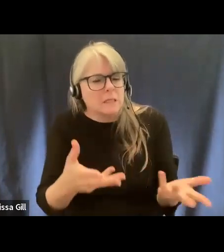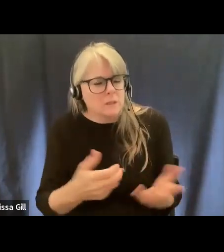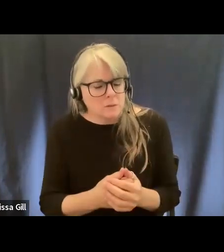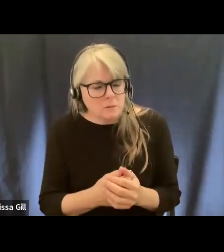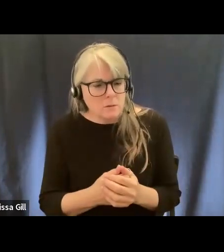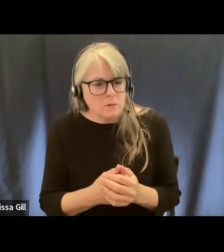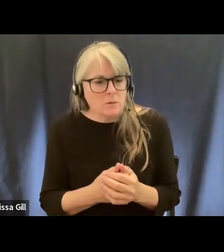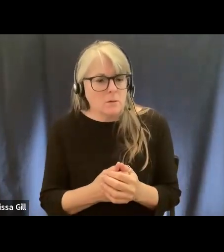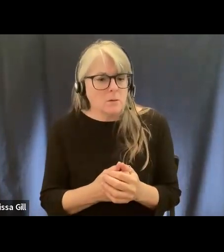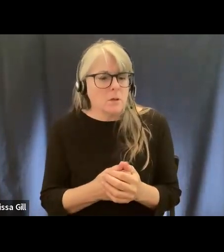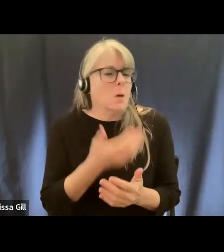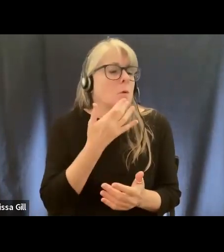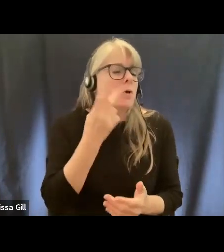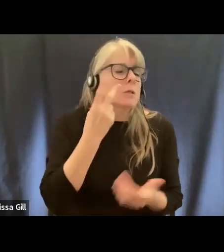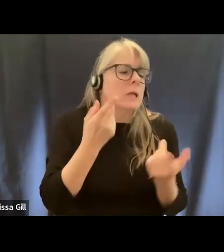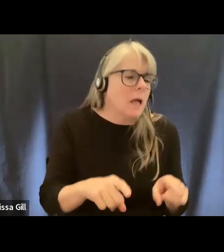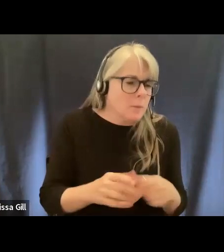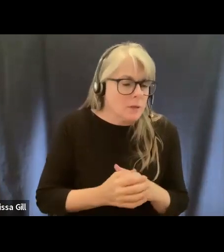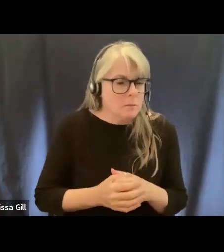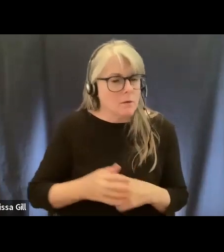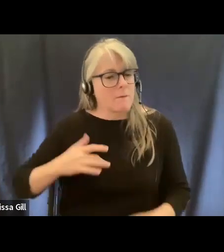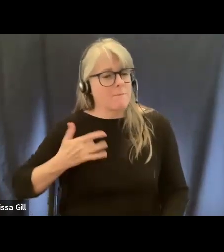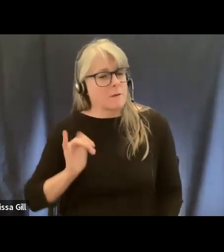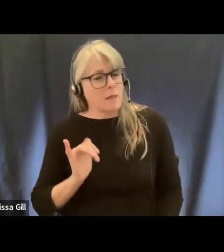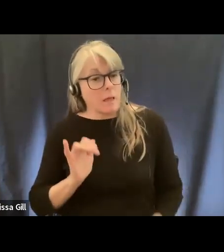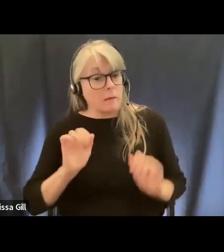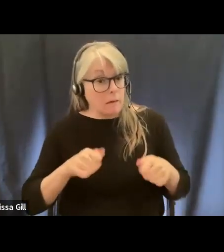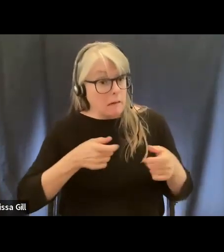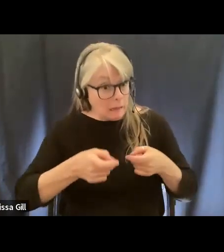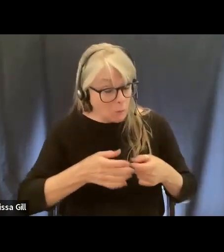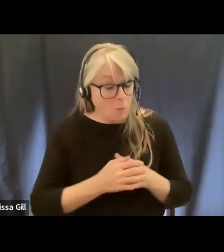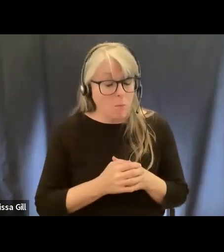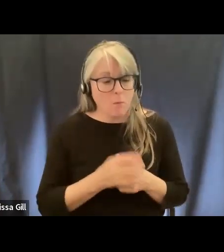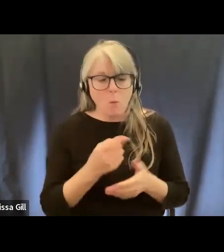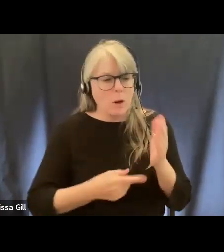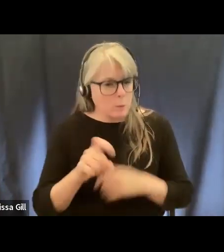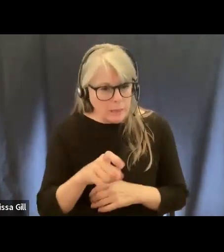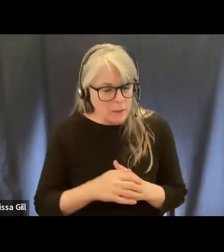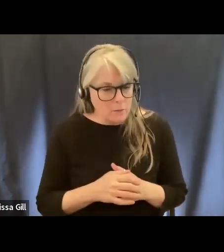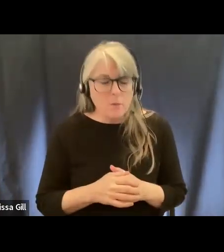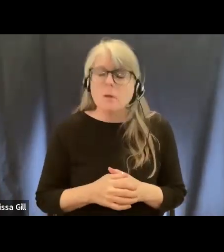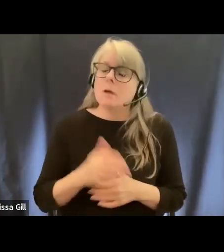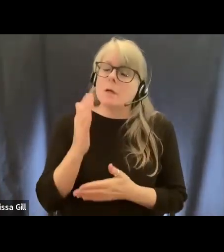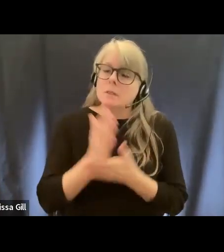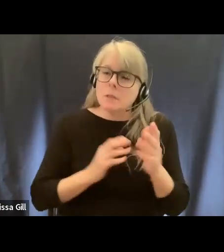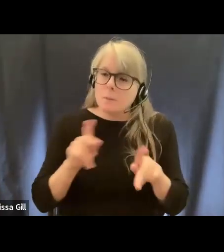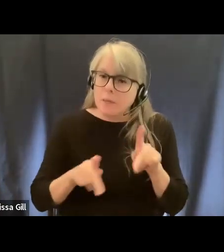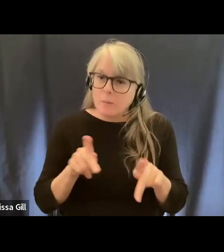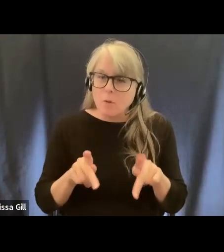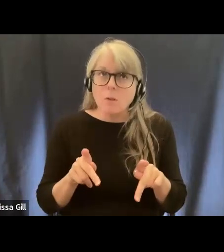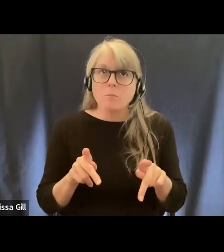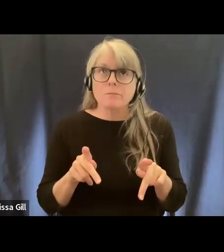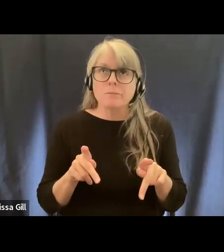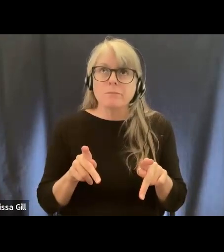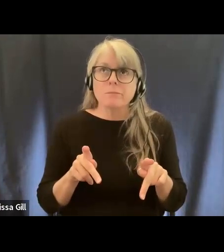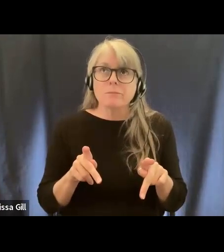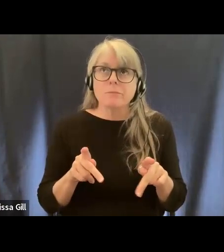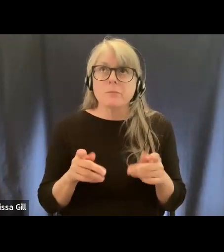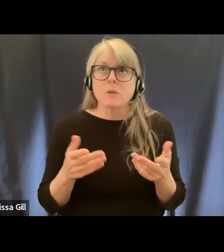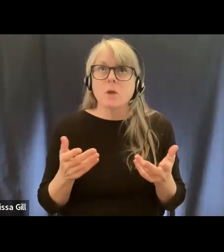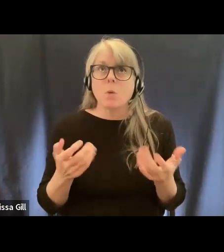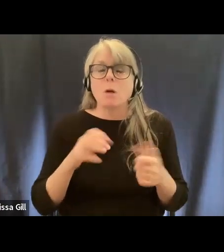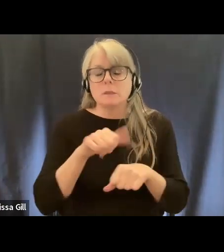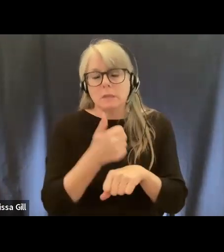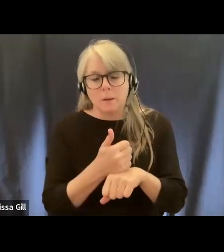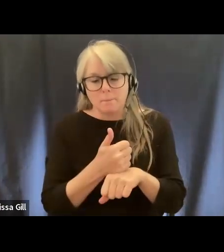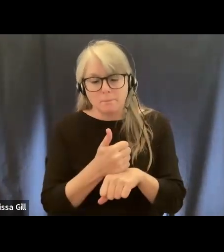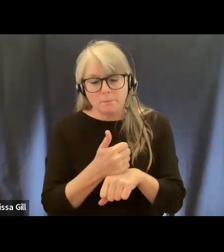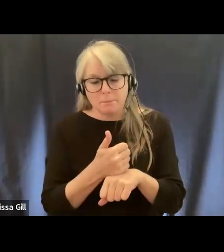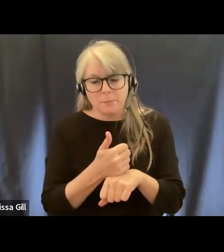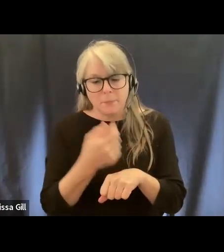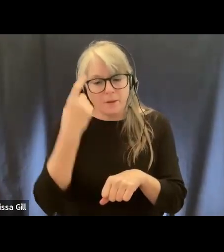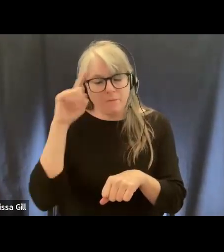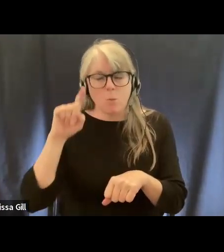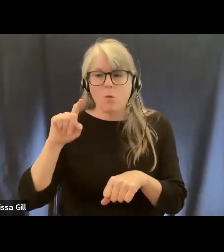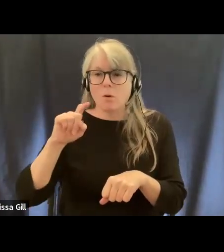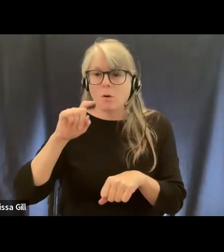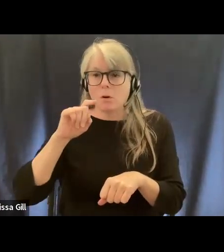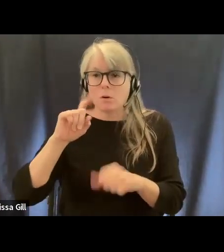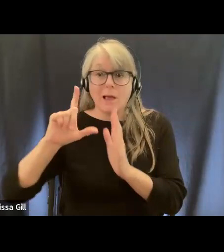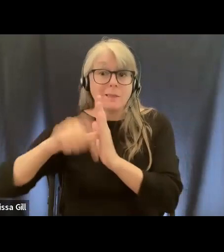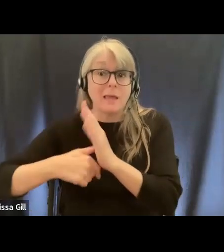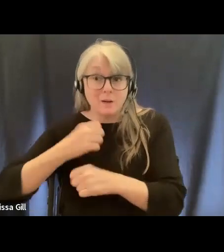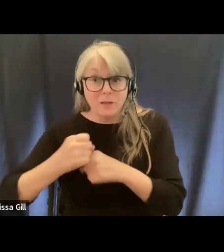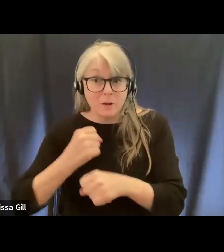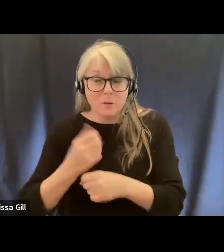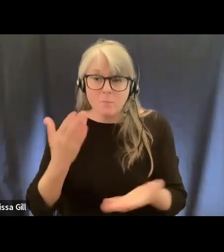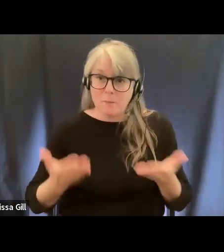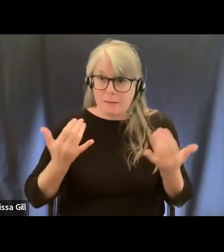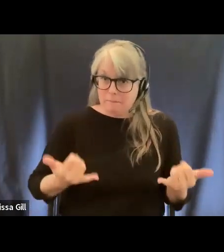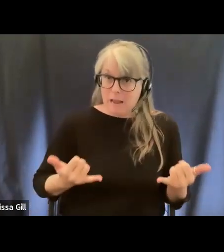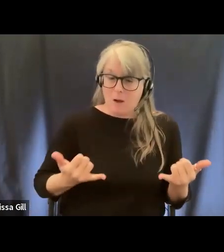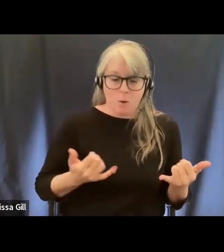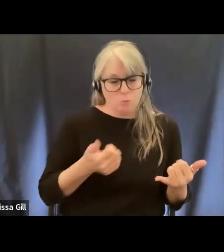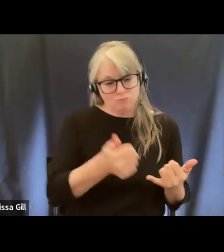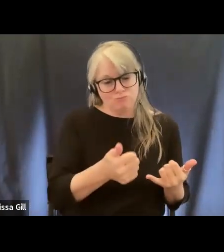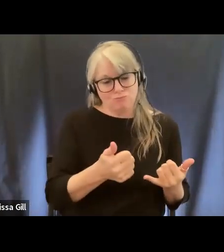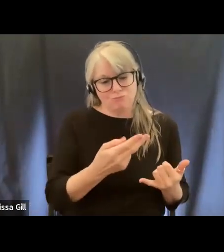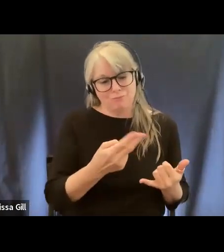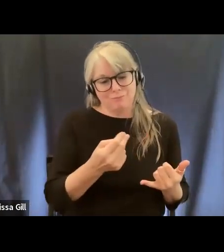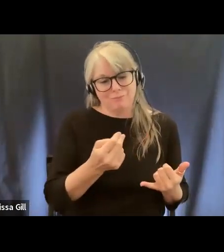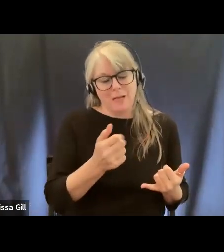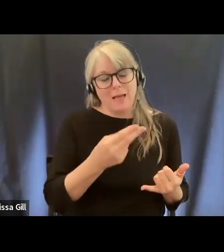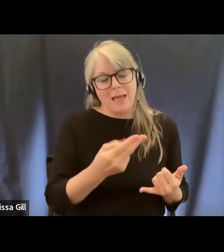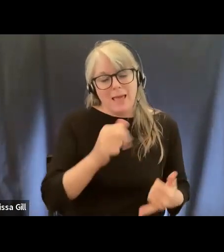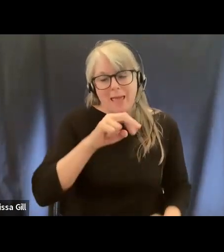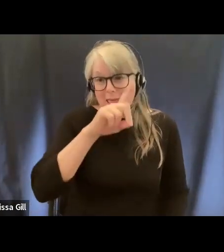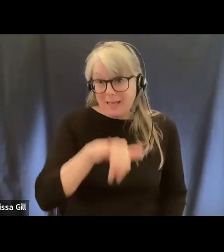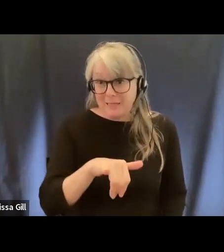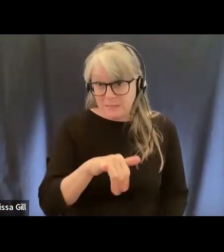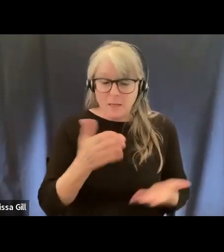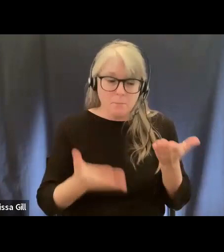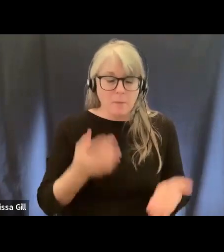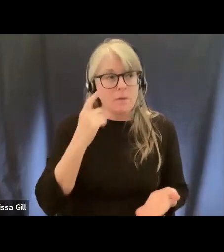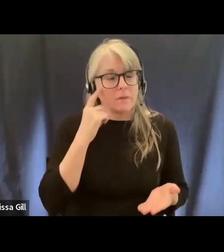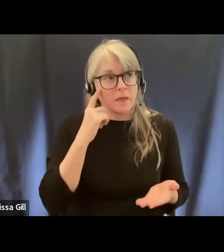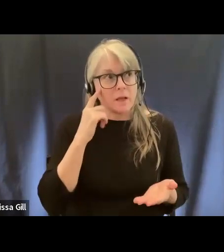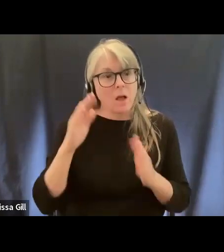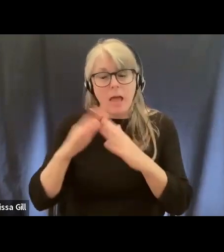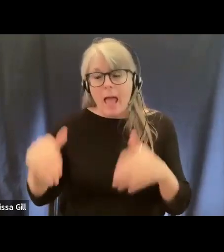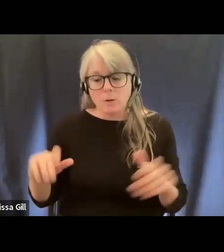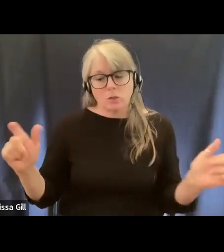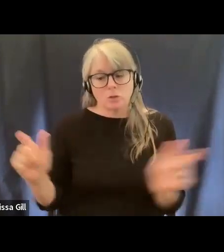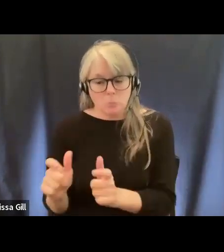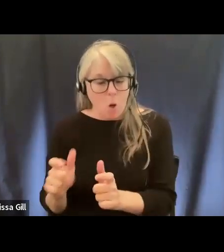Some people are trying to set themselves up. For their later years and they may be handy right now so they may want to go ahead and downsize to a smaller home and they can make some modifications themselves.